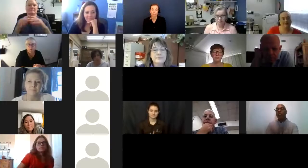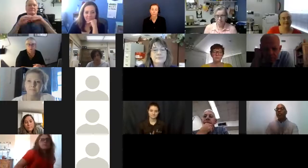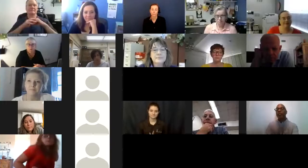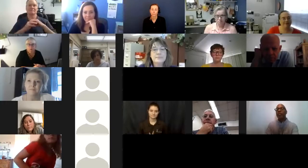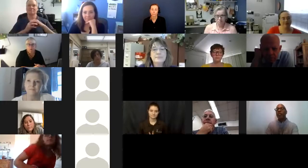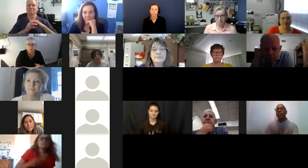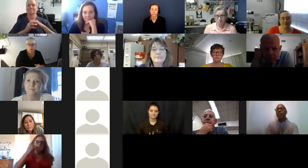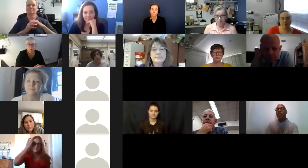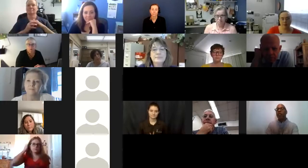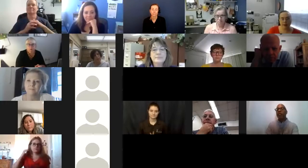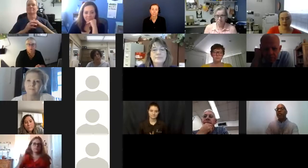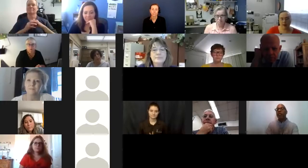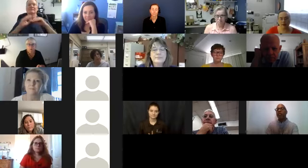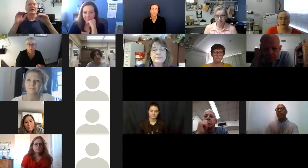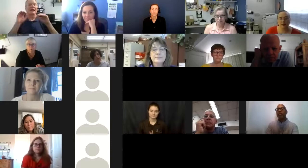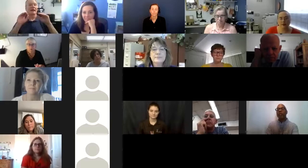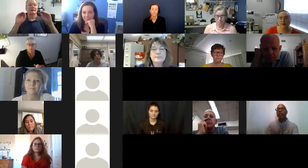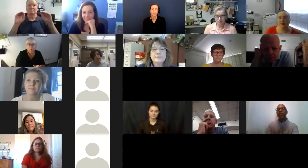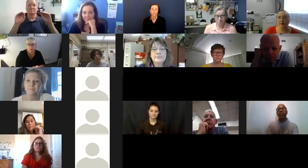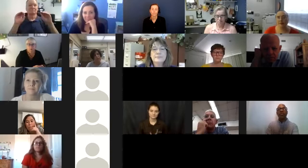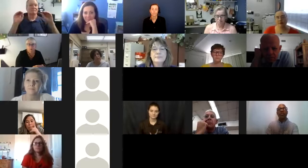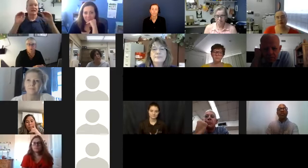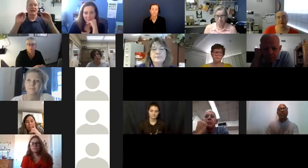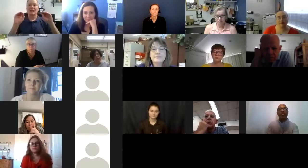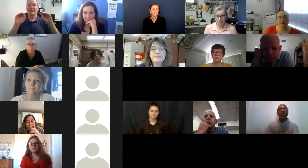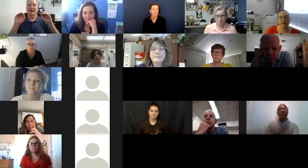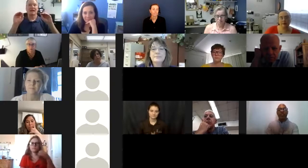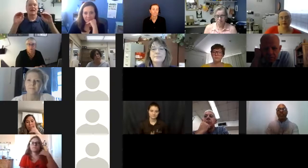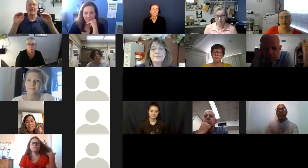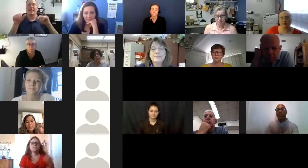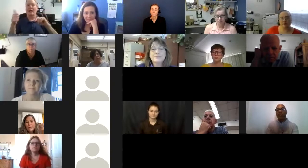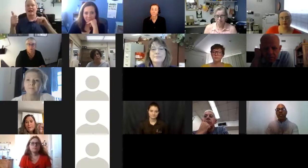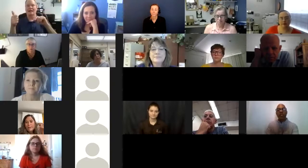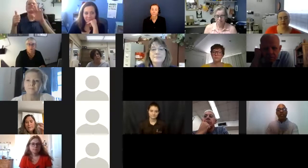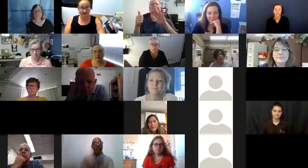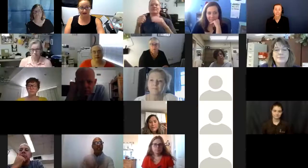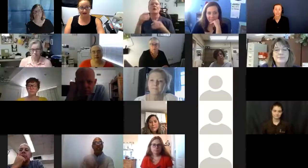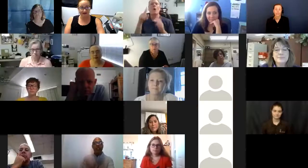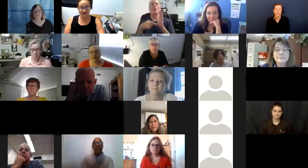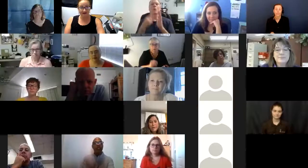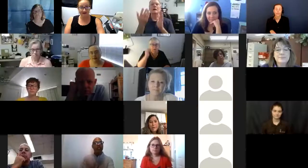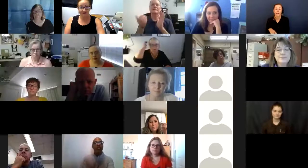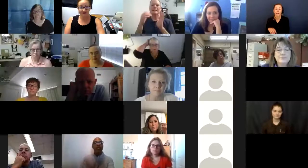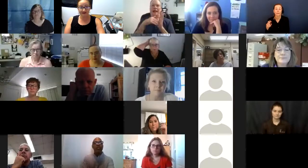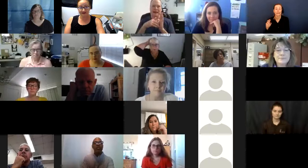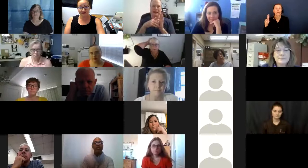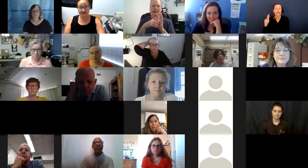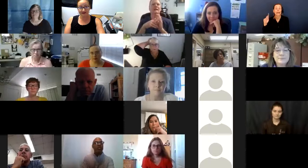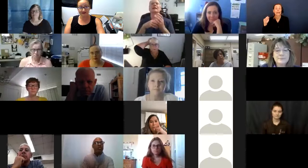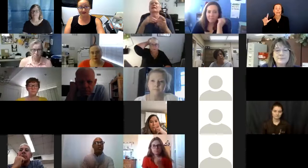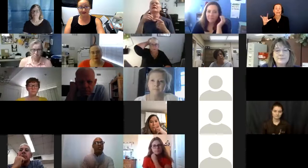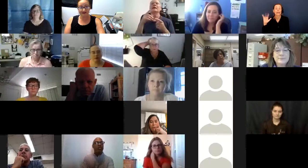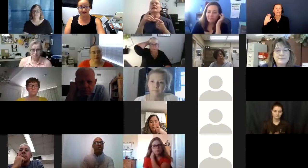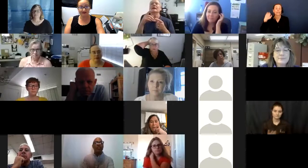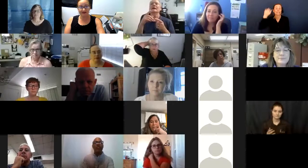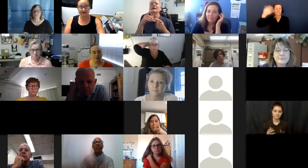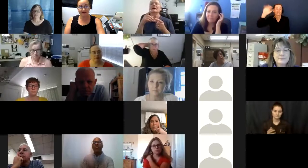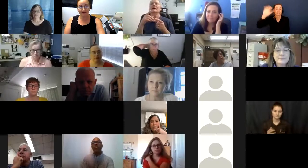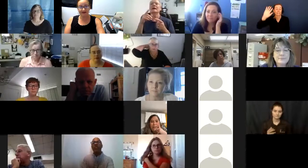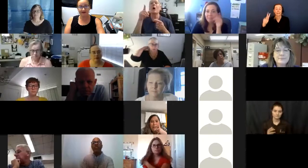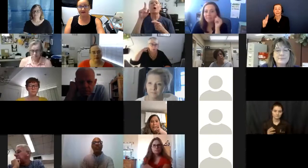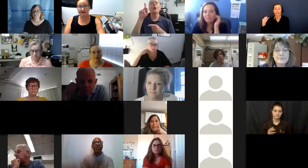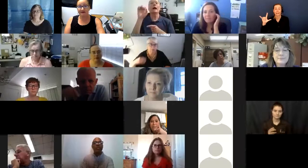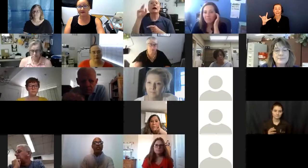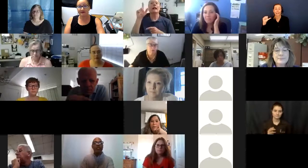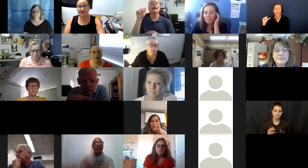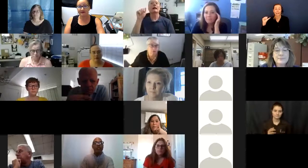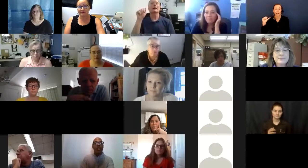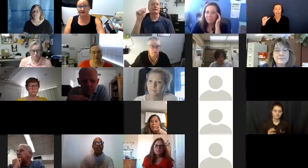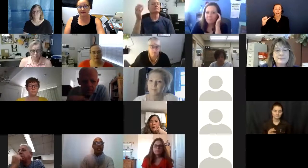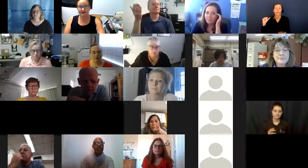None? If there is nothing else, once again-- Kayla?